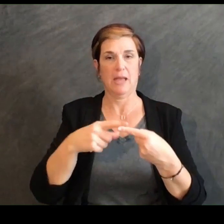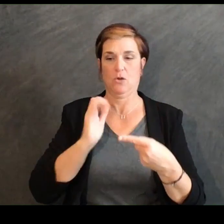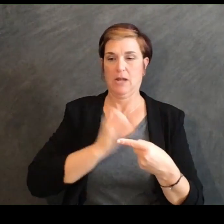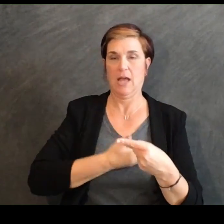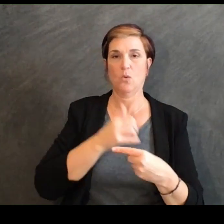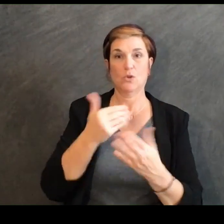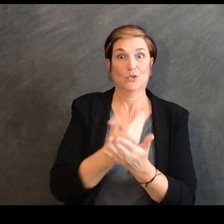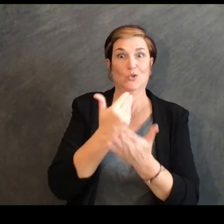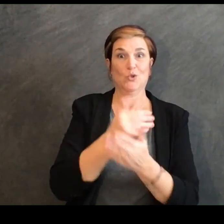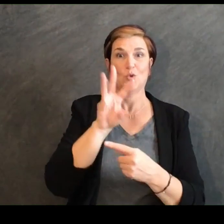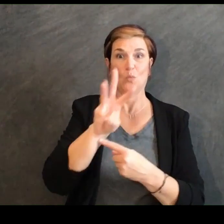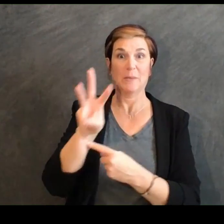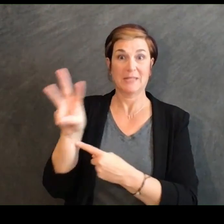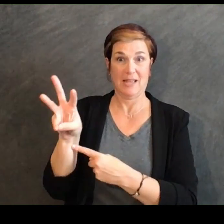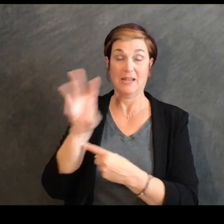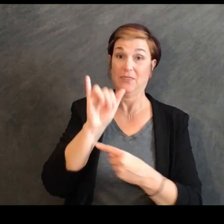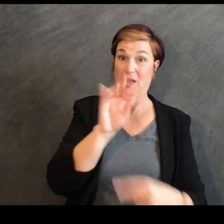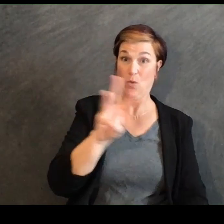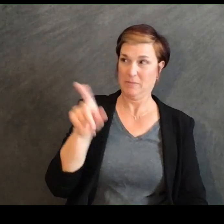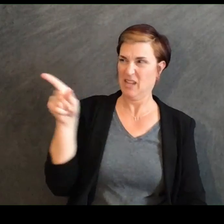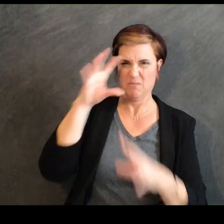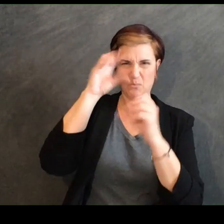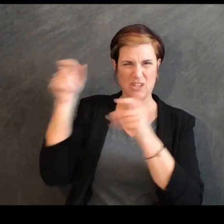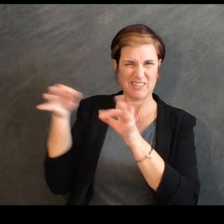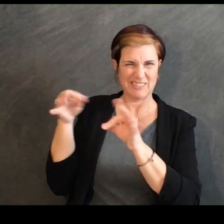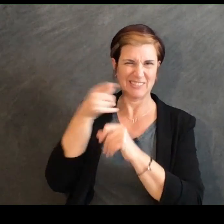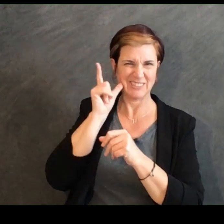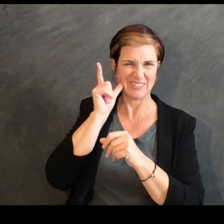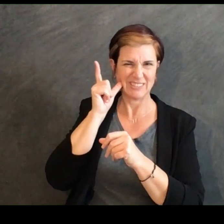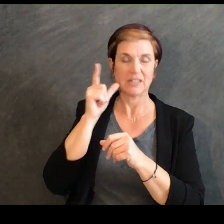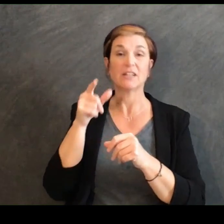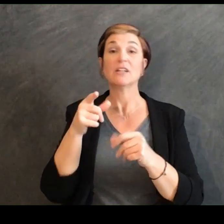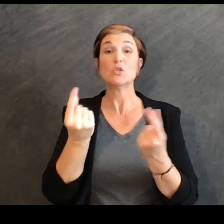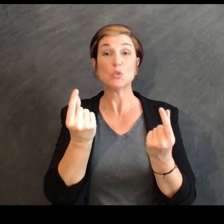to the website as the president said you type in your symptoms and be given